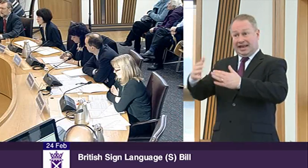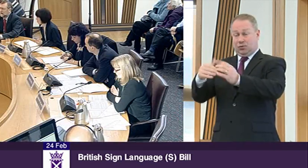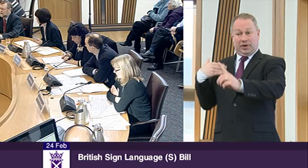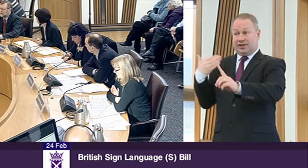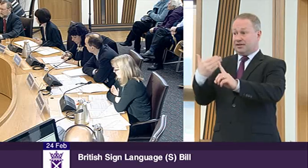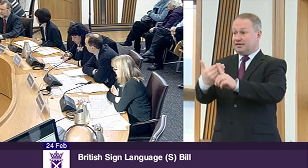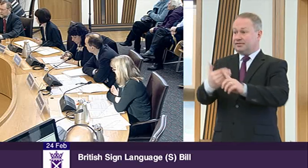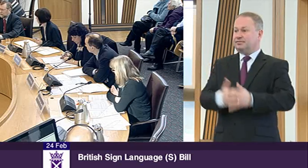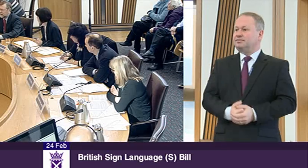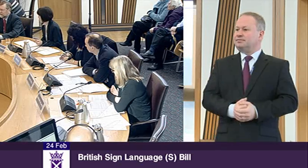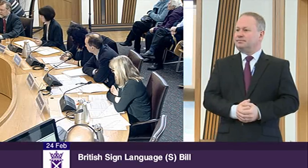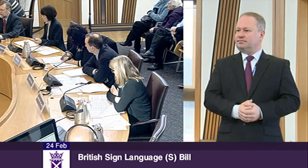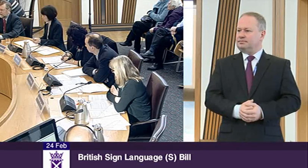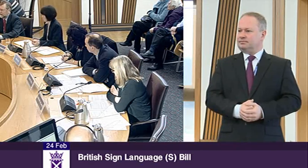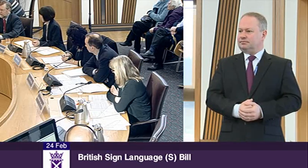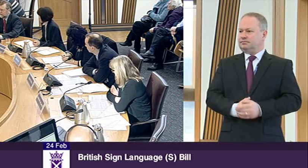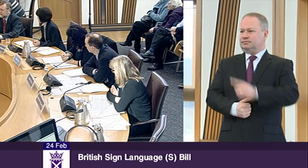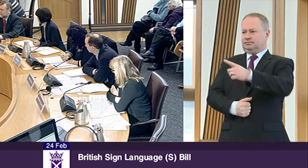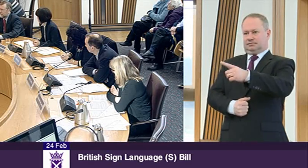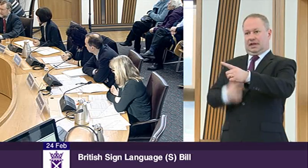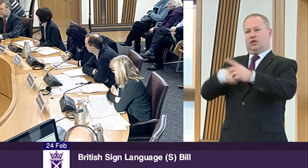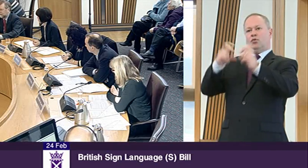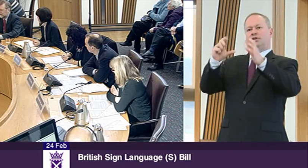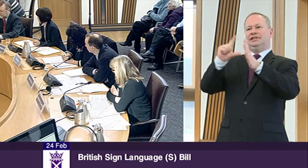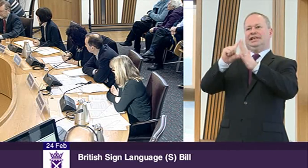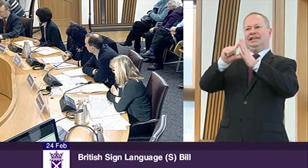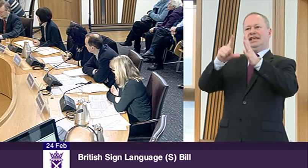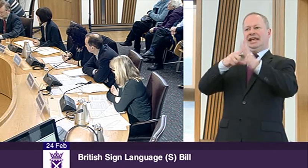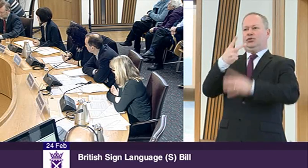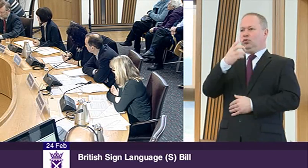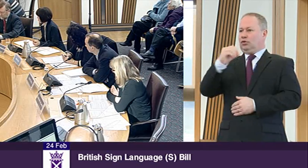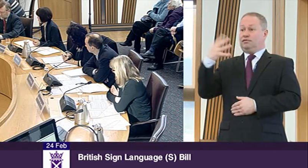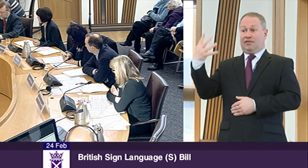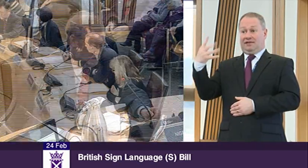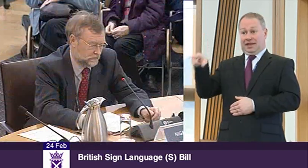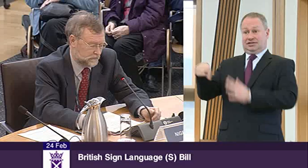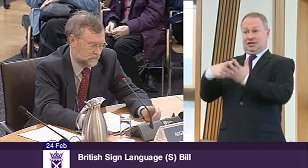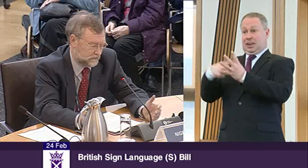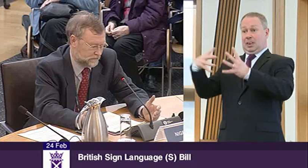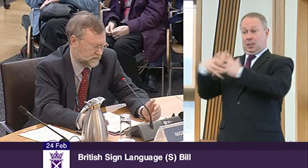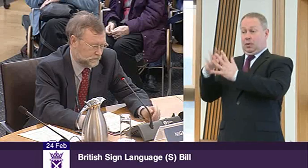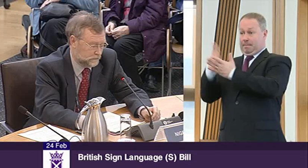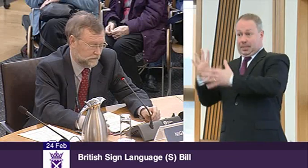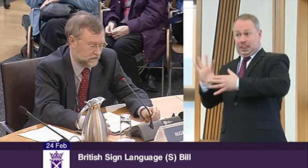Nigel Firth: I quoted the DDA 2005 because that legislation is relevant to what we are